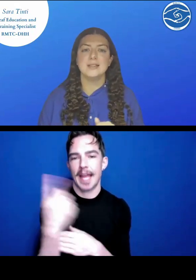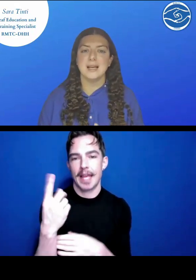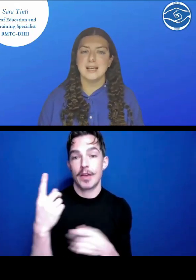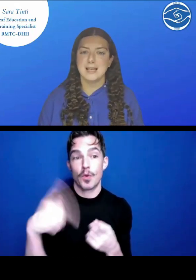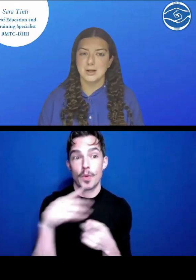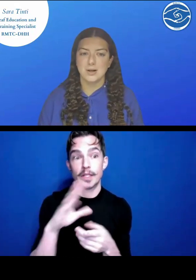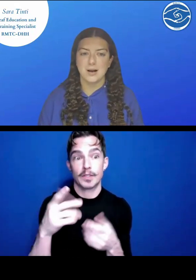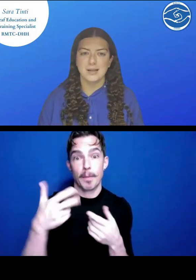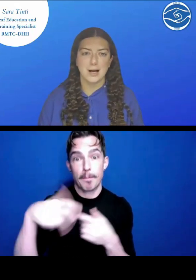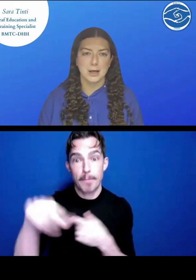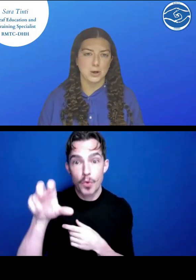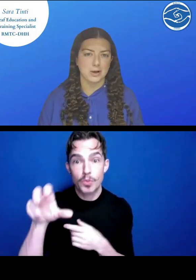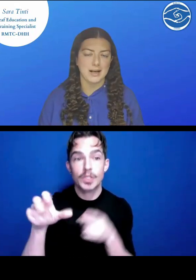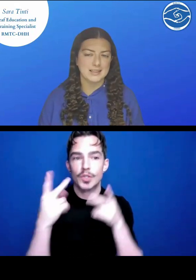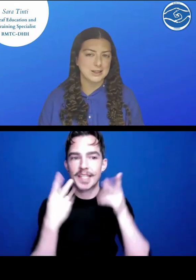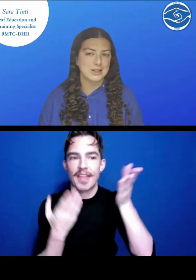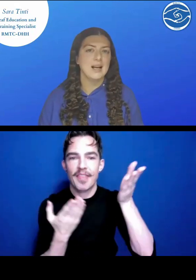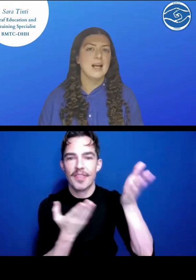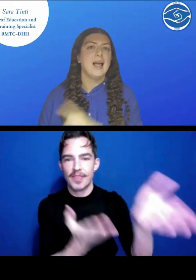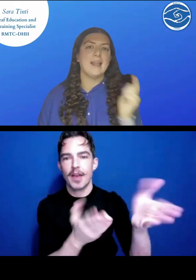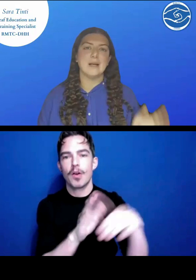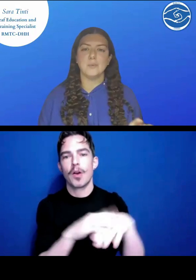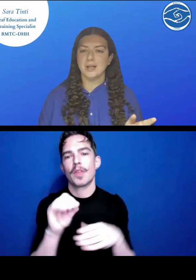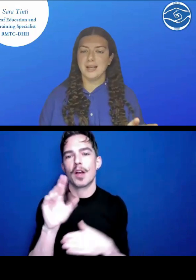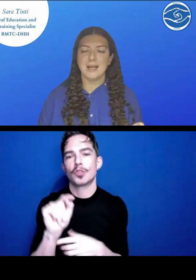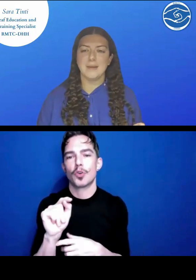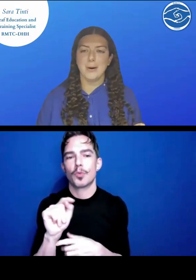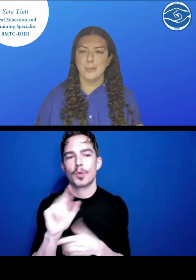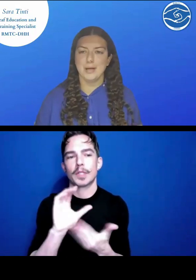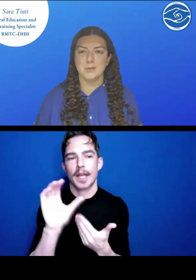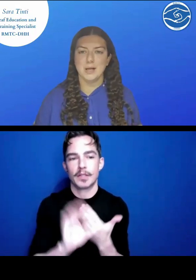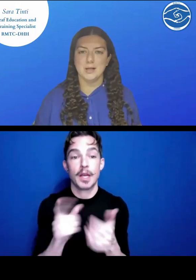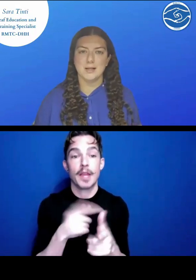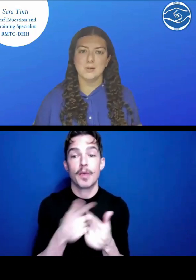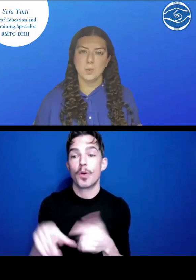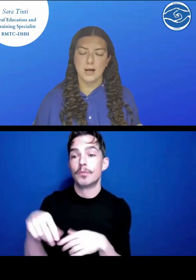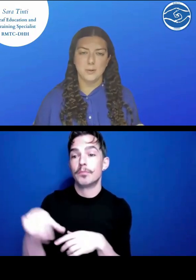you'll see it here on the October calendar and then we'll get it in the homepage banners as